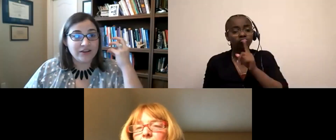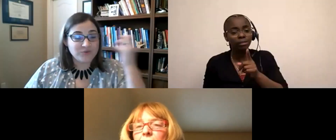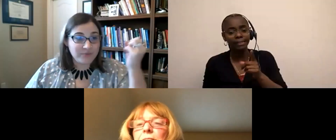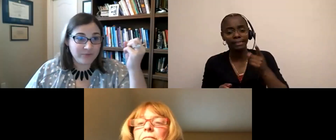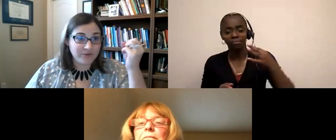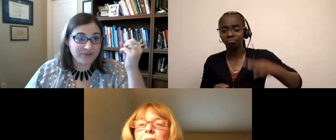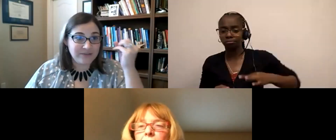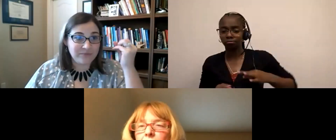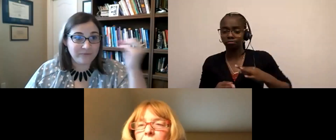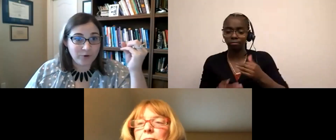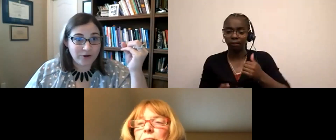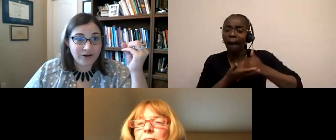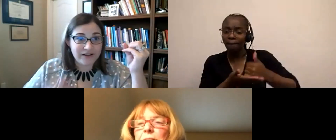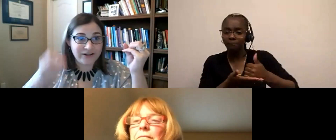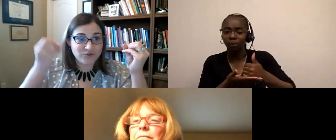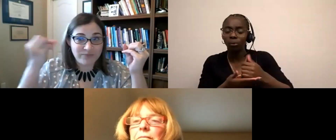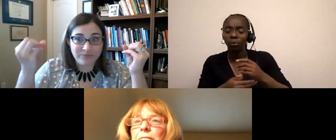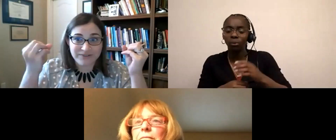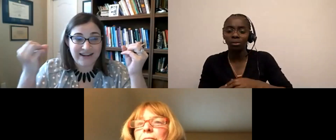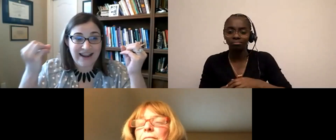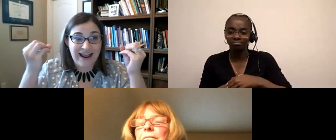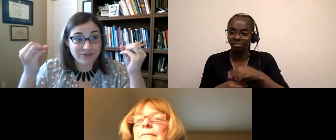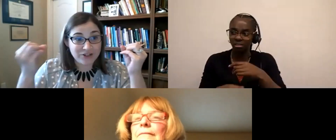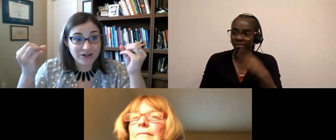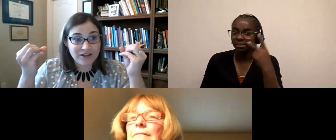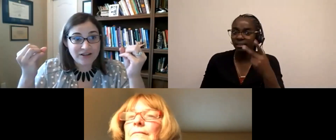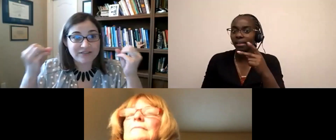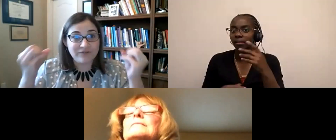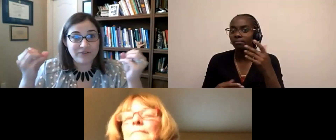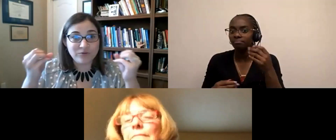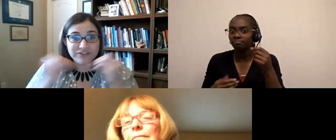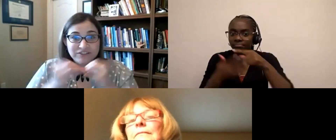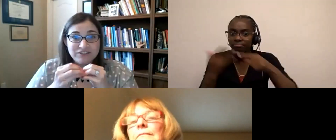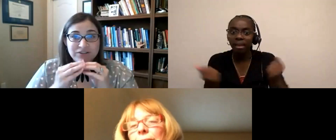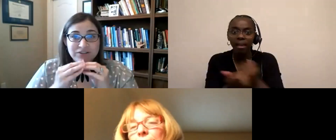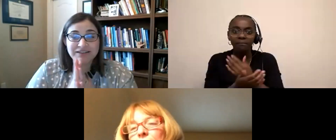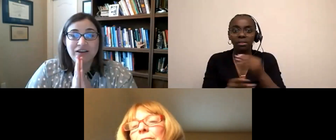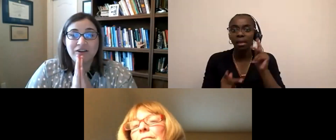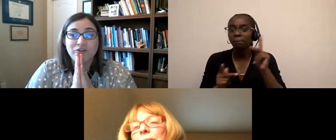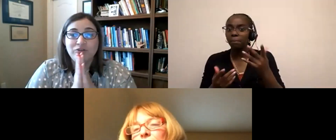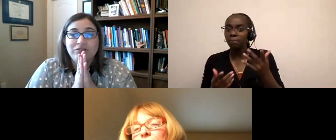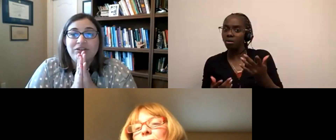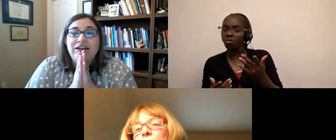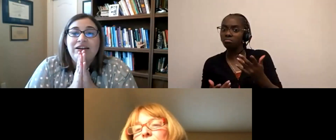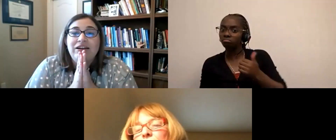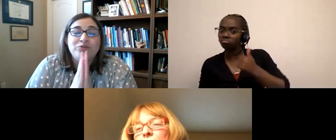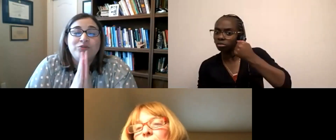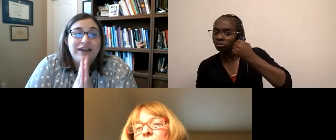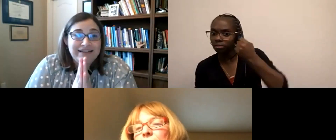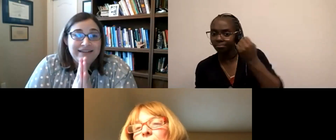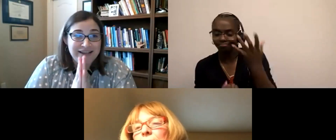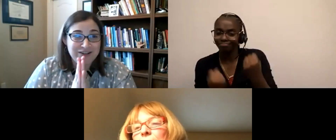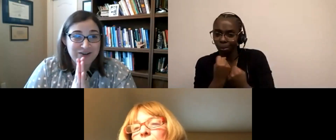WHAT PEOPLE SAID BEFORE, AND HERE'S WHAT PEOPLE SAID AFTER IF YOU WILL JUST DO US A GREAT SERVICE